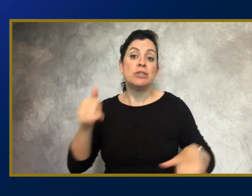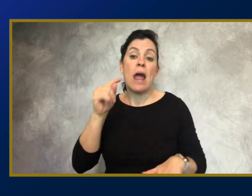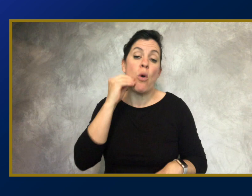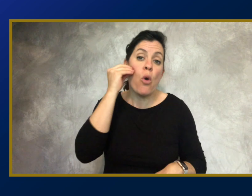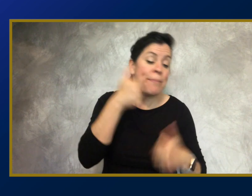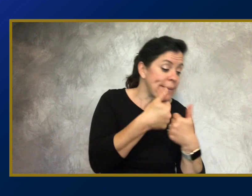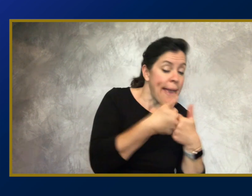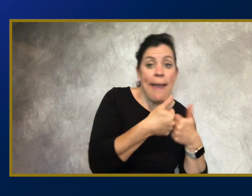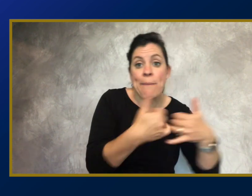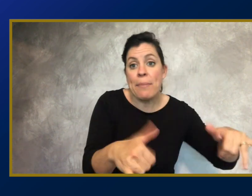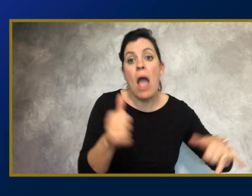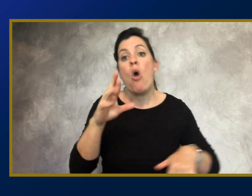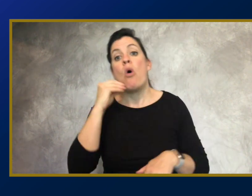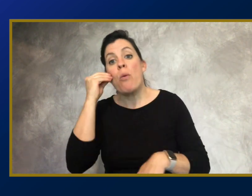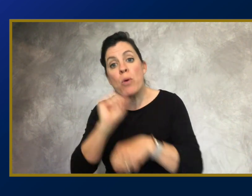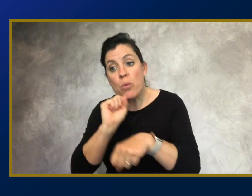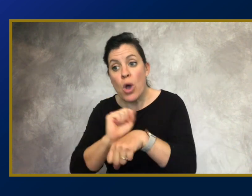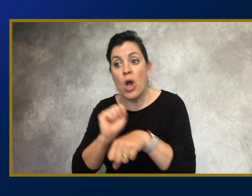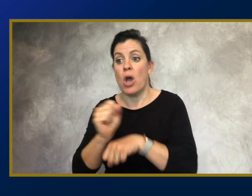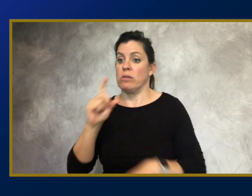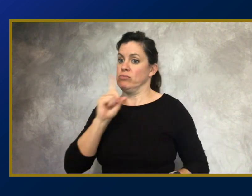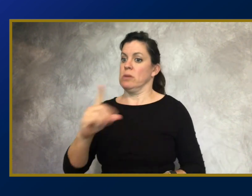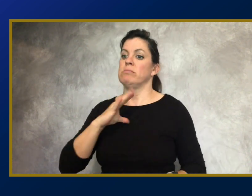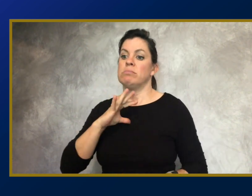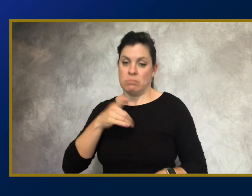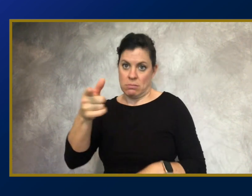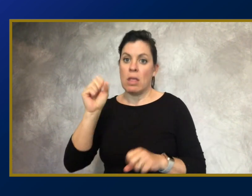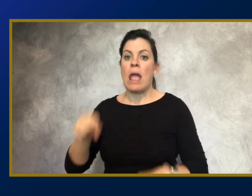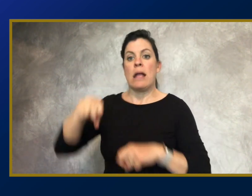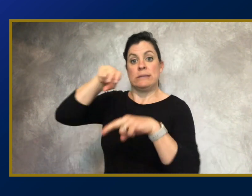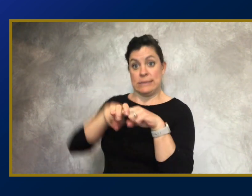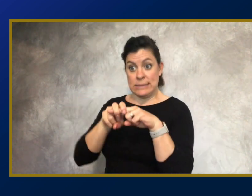you can have your child sit on the ball. Just like we would have balanced them on our knees when they